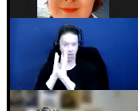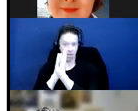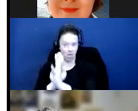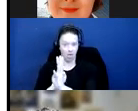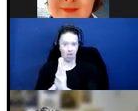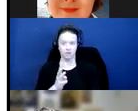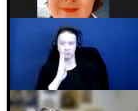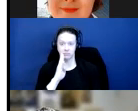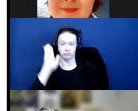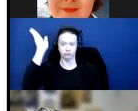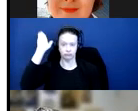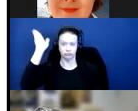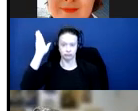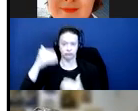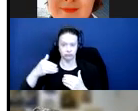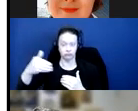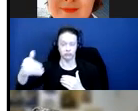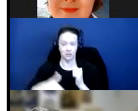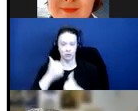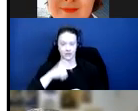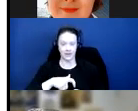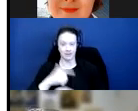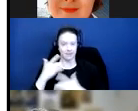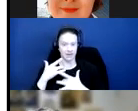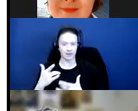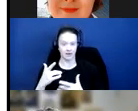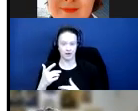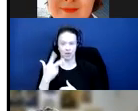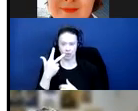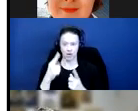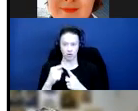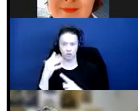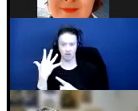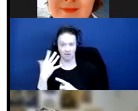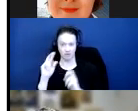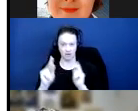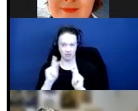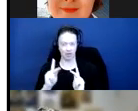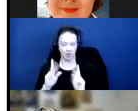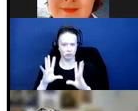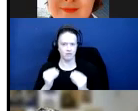And usually, it's maybe three to five people who provide testimony.